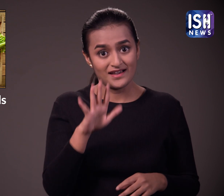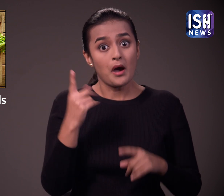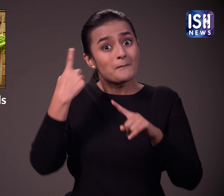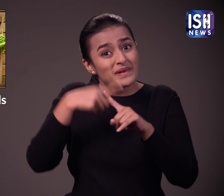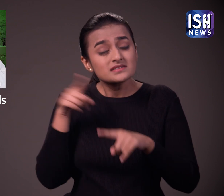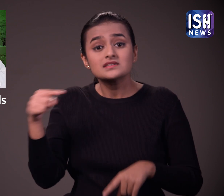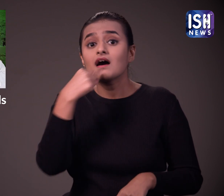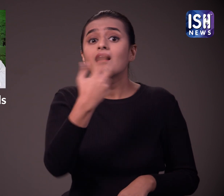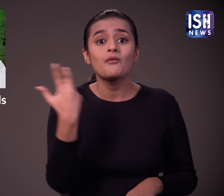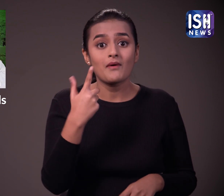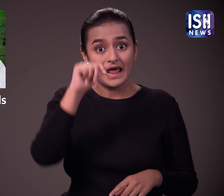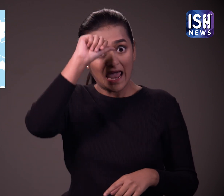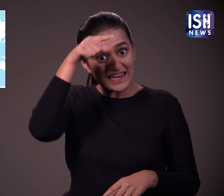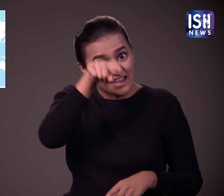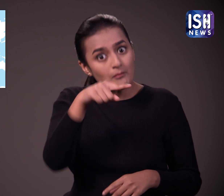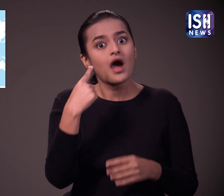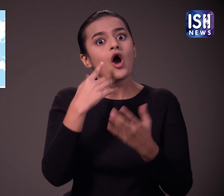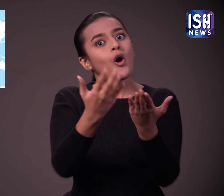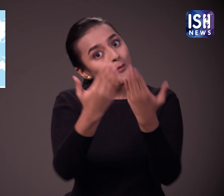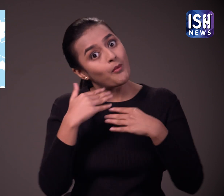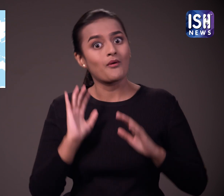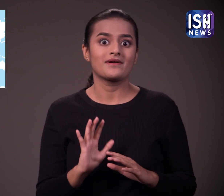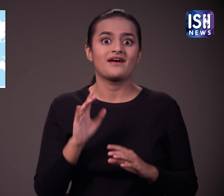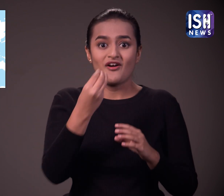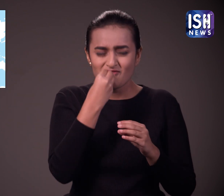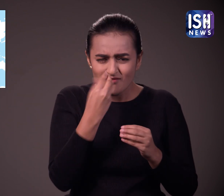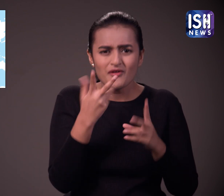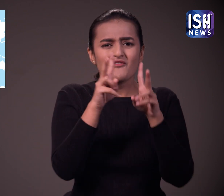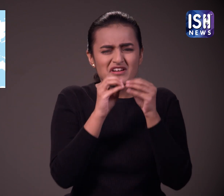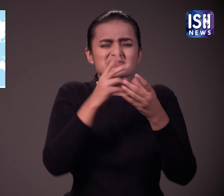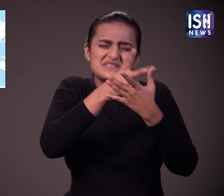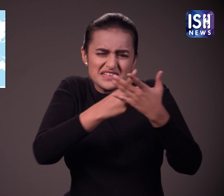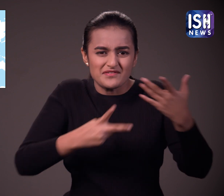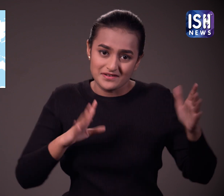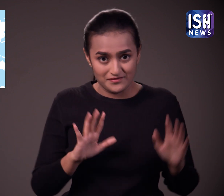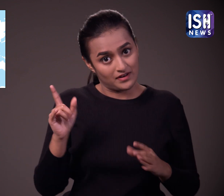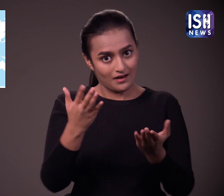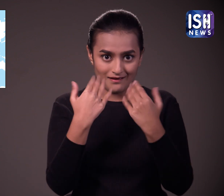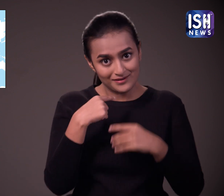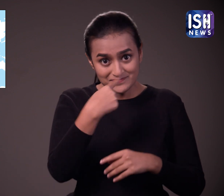The minister said he would import these items from India as well.